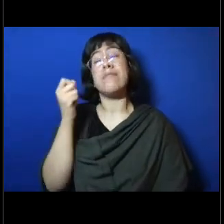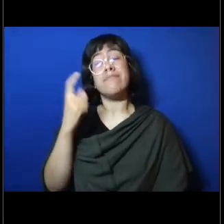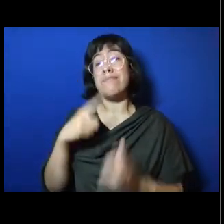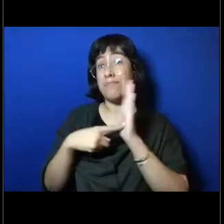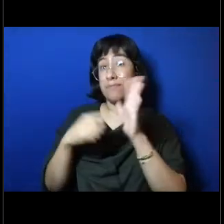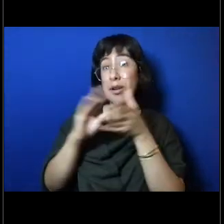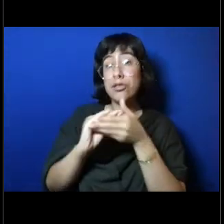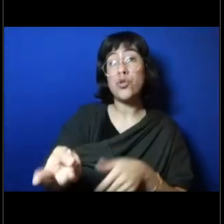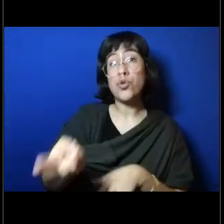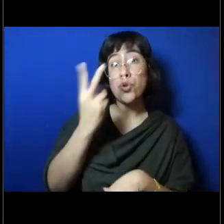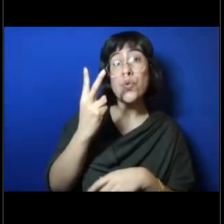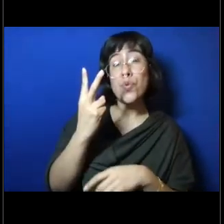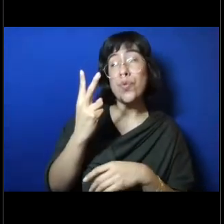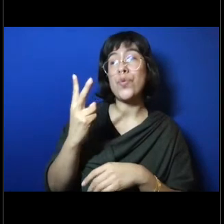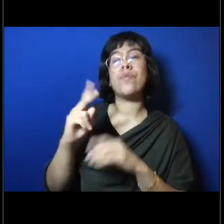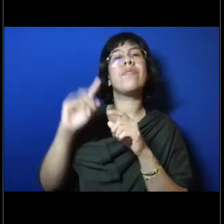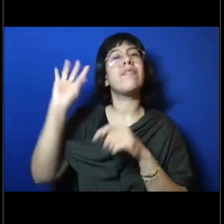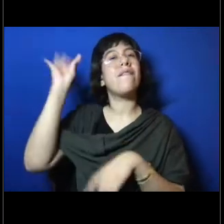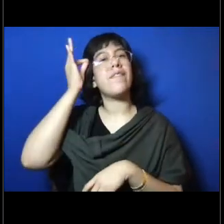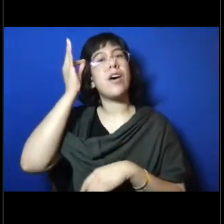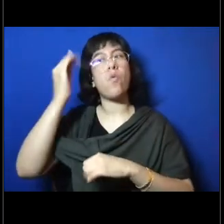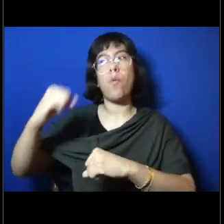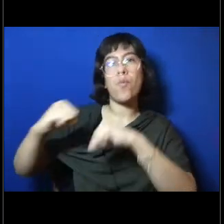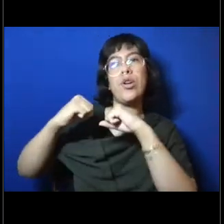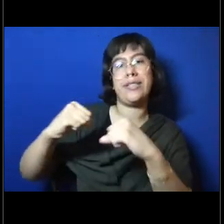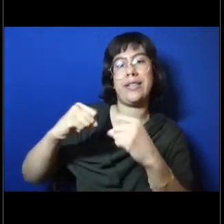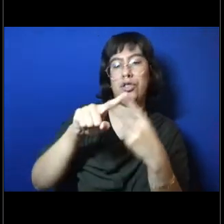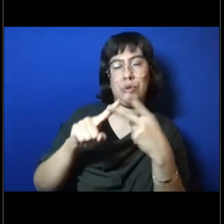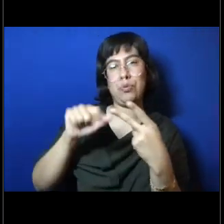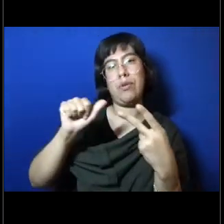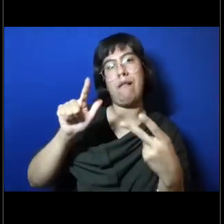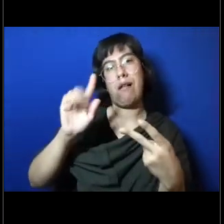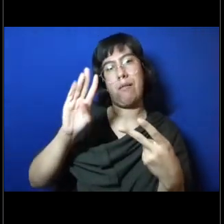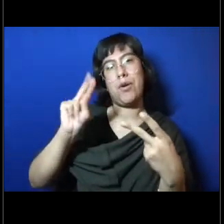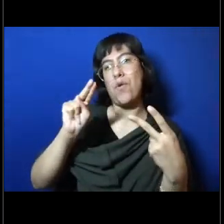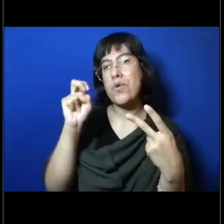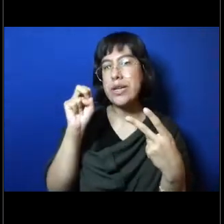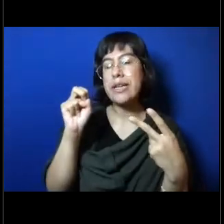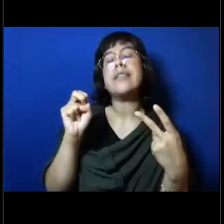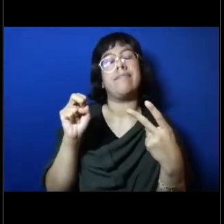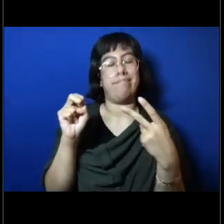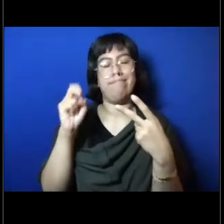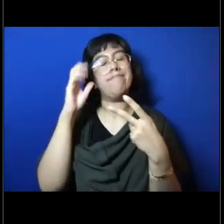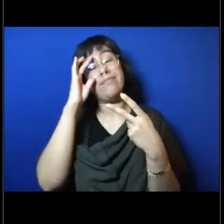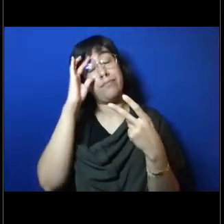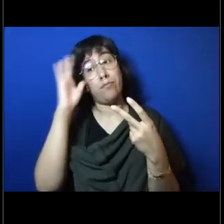and all the other species are at a very small fraction of what was originally out there.